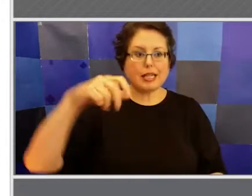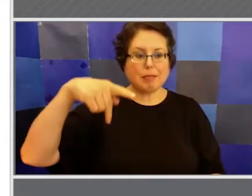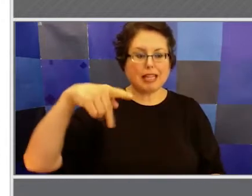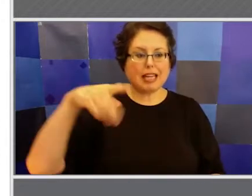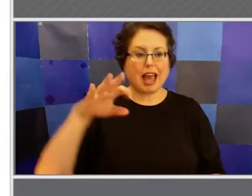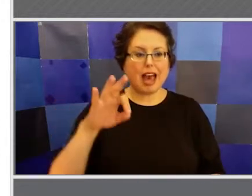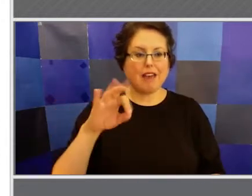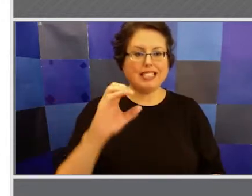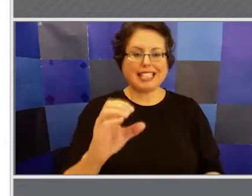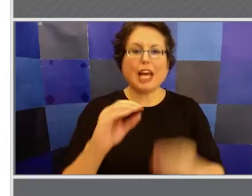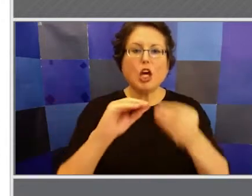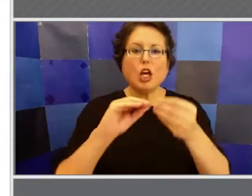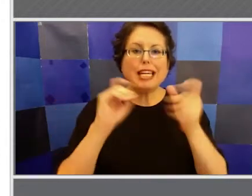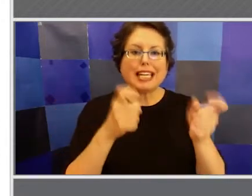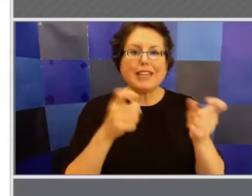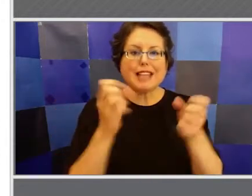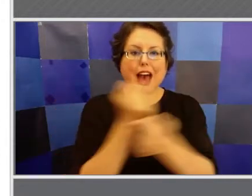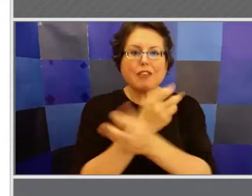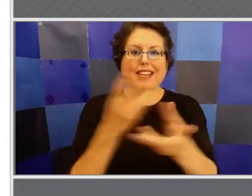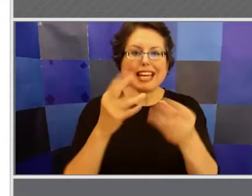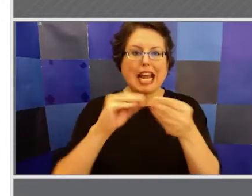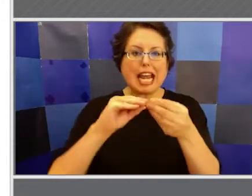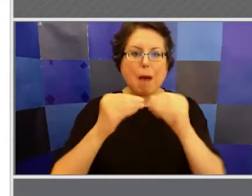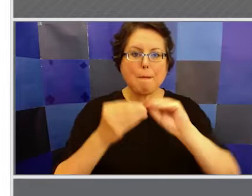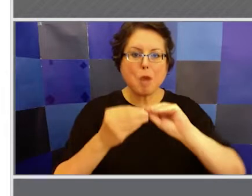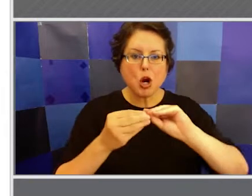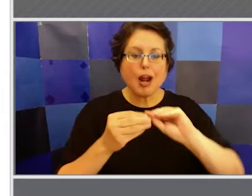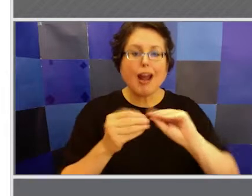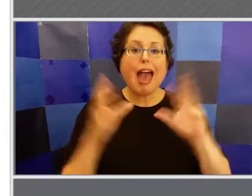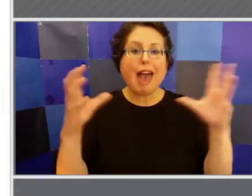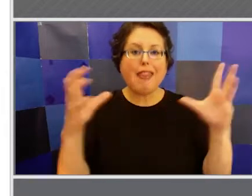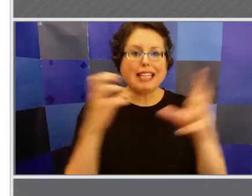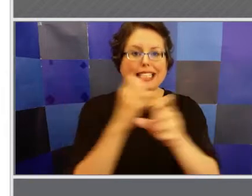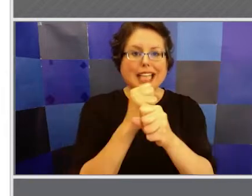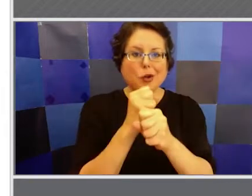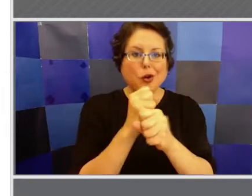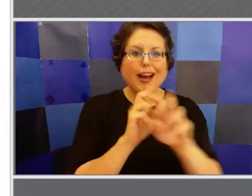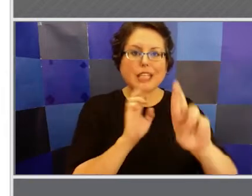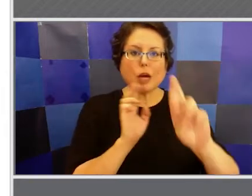everything, everything is evaluated and a summary report report is compiled and presented